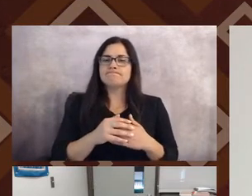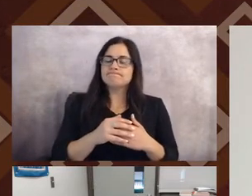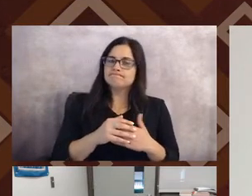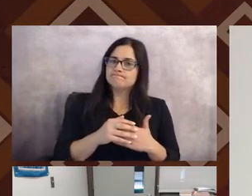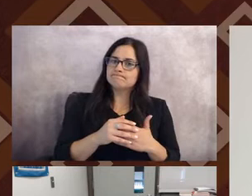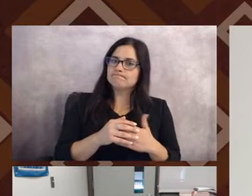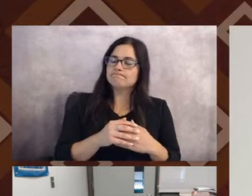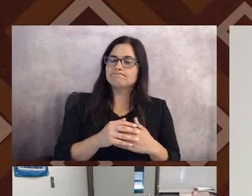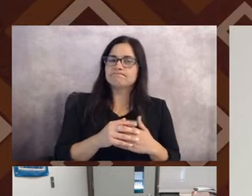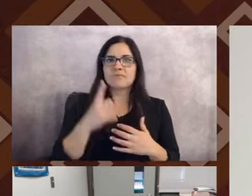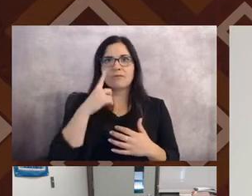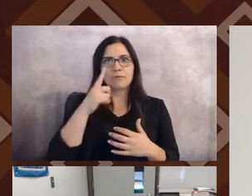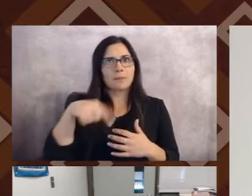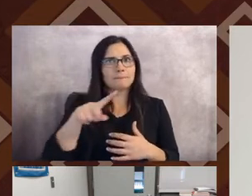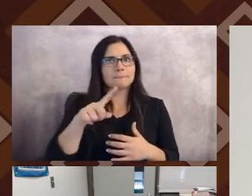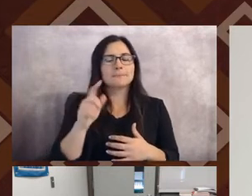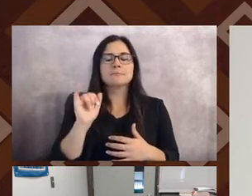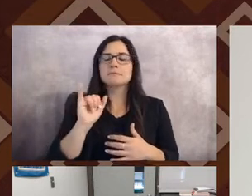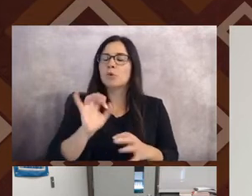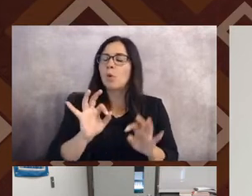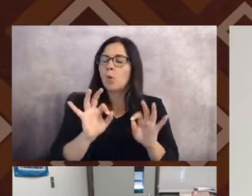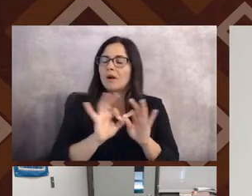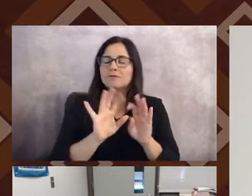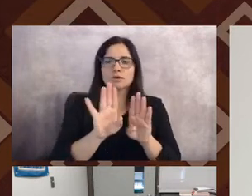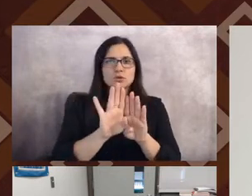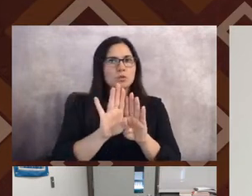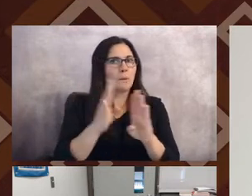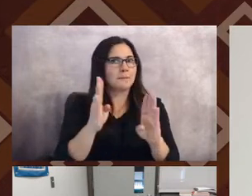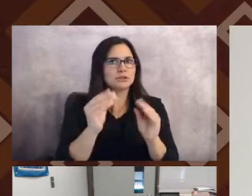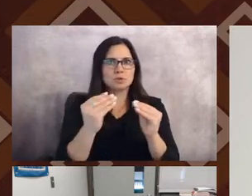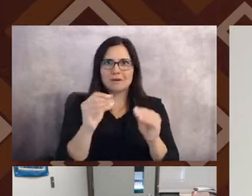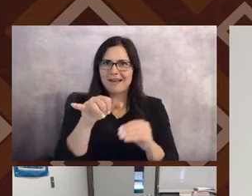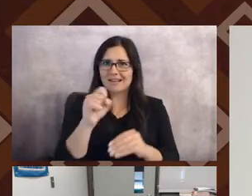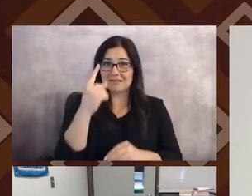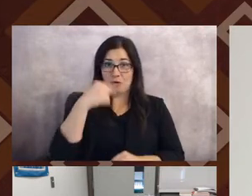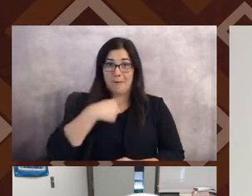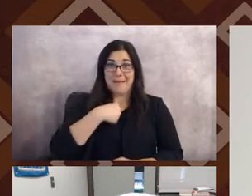for them, it was important to reopen. But for me, I don't think I work OK.